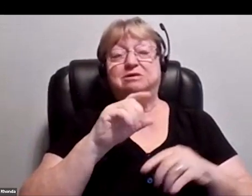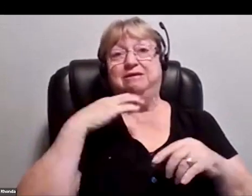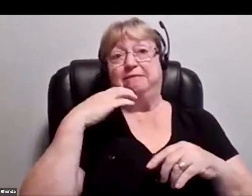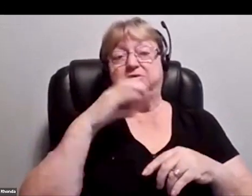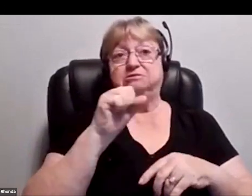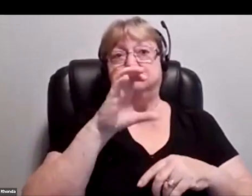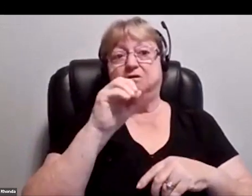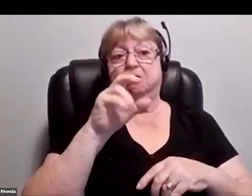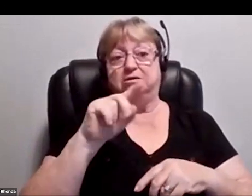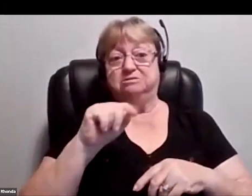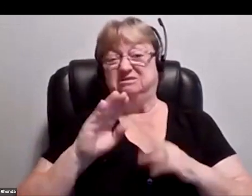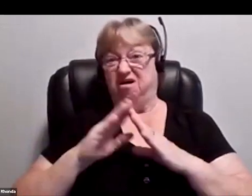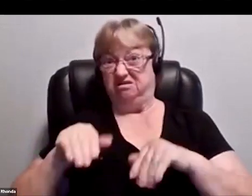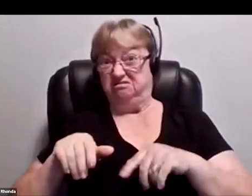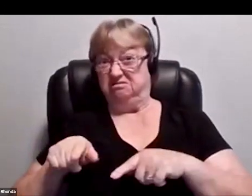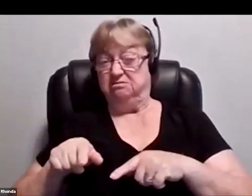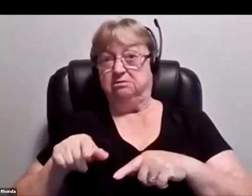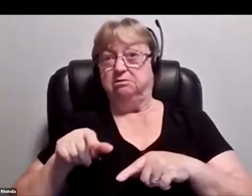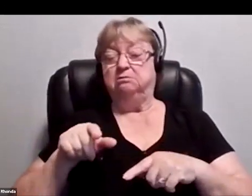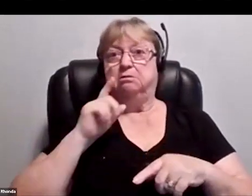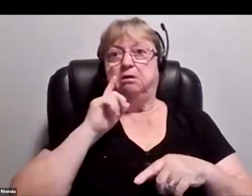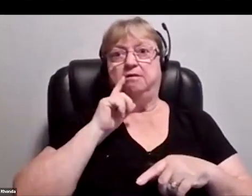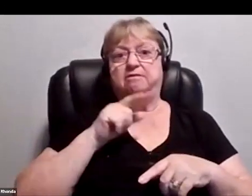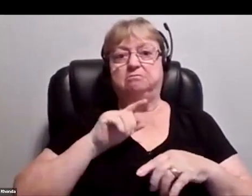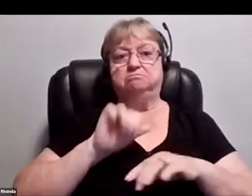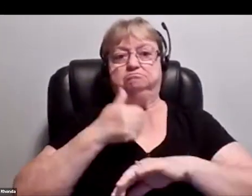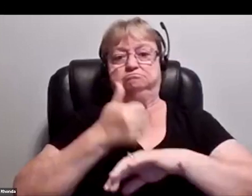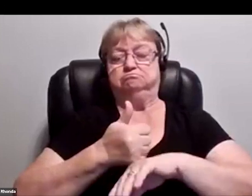as they were trying to travel towards the South Pole.